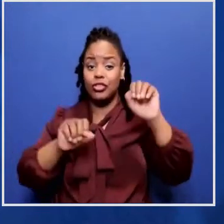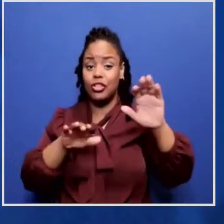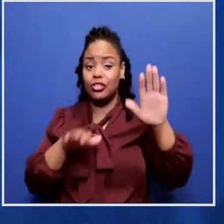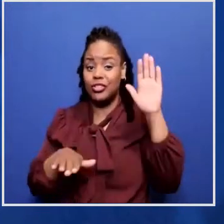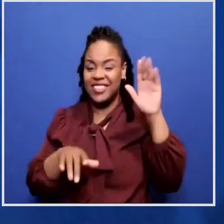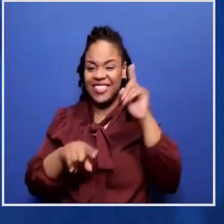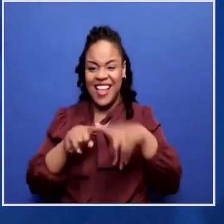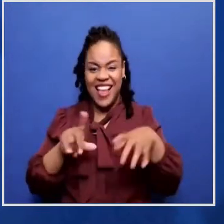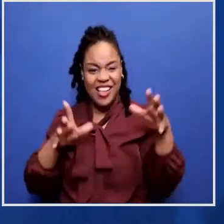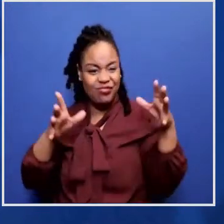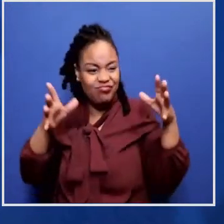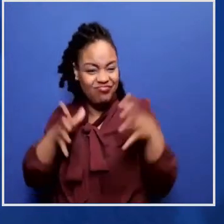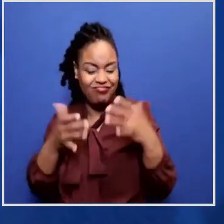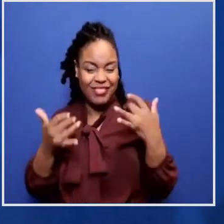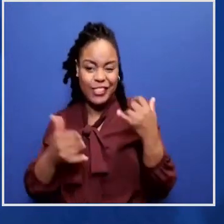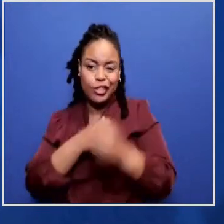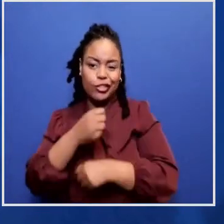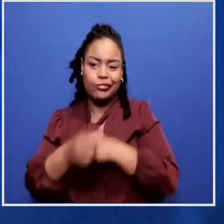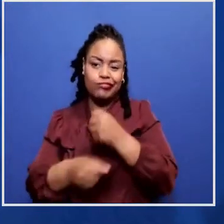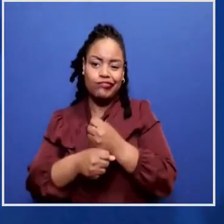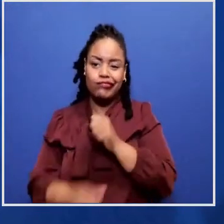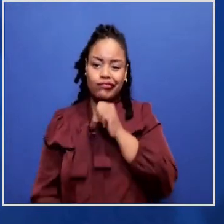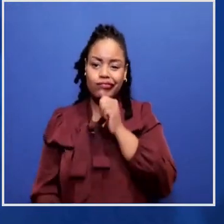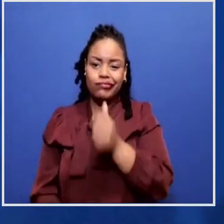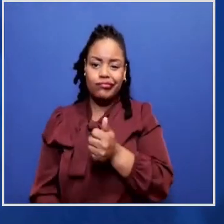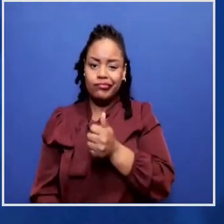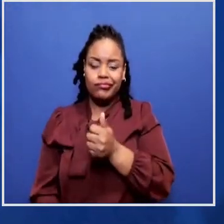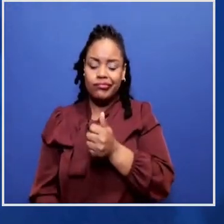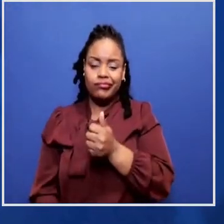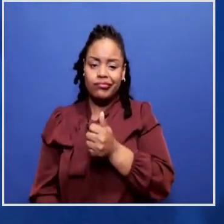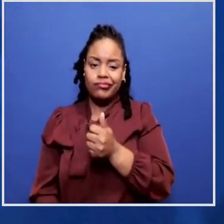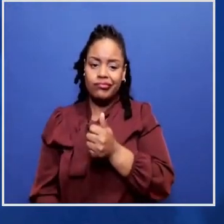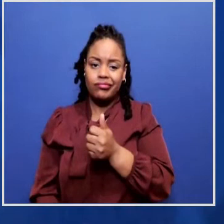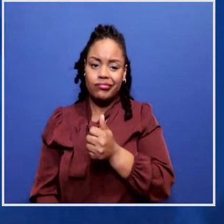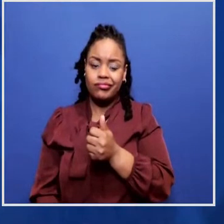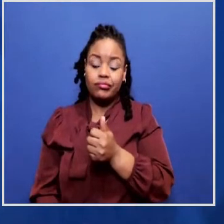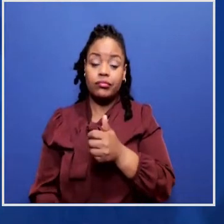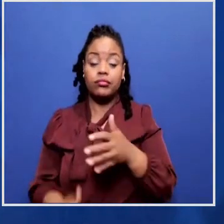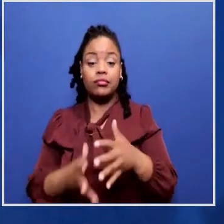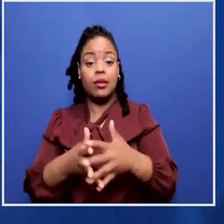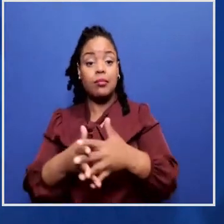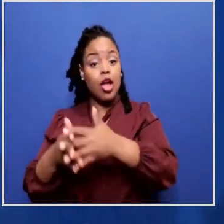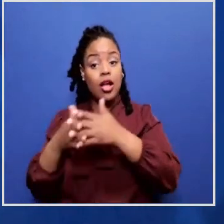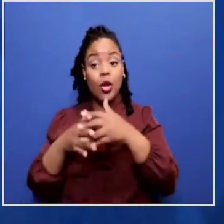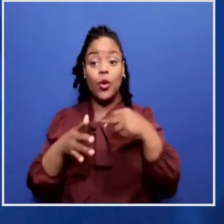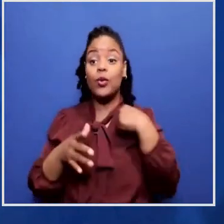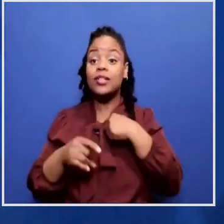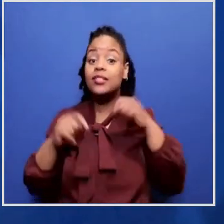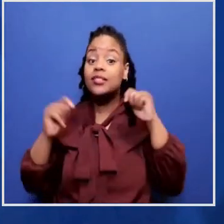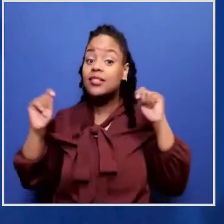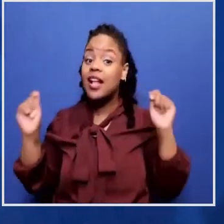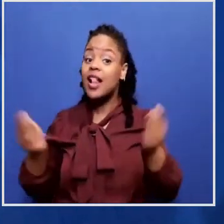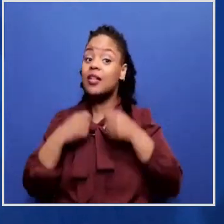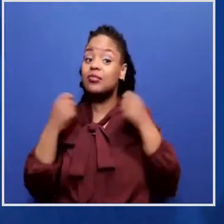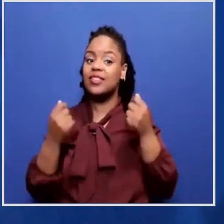AND GIRLS. YES. BEFORE WE HEAD TO OUR FINAL SPEAKERS OF THE EVENING, I JUST WANT TO TAKE A MOMENT TO NOTE THAT NOT BEING ABLE TO BE TOGETHER FOR THIS INAUGURATION IS DIFFICULT FOR ALL OF US.